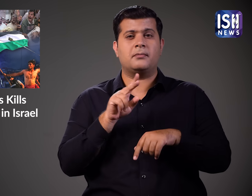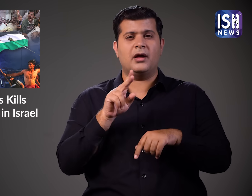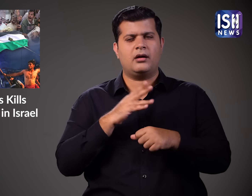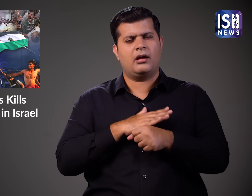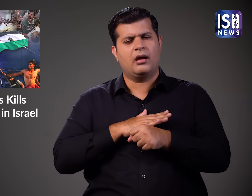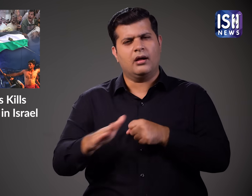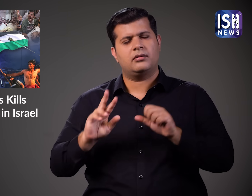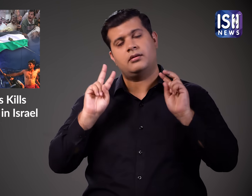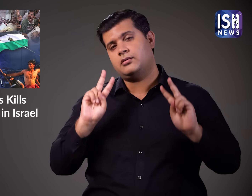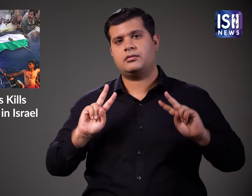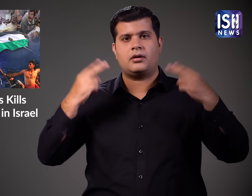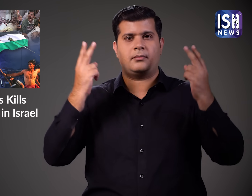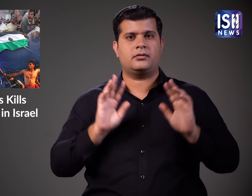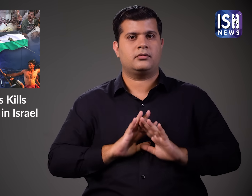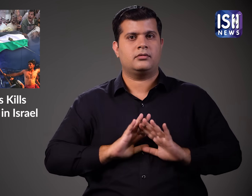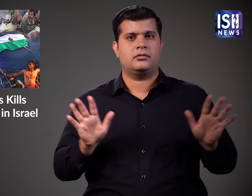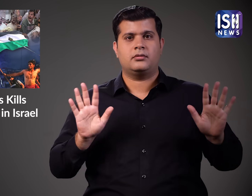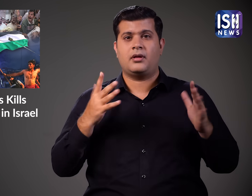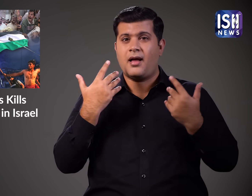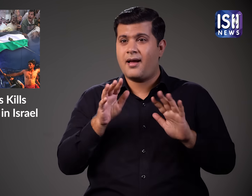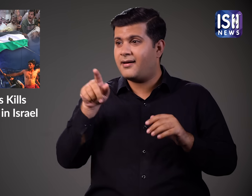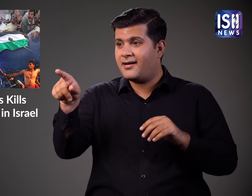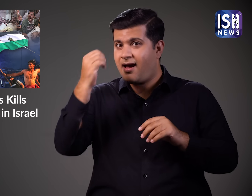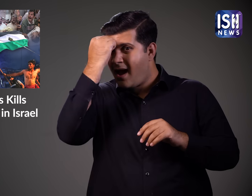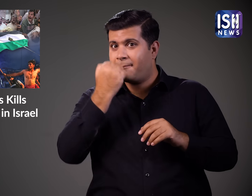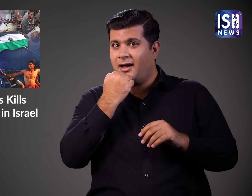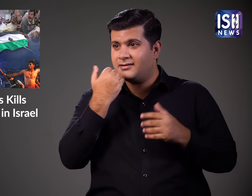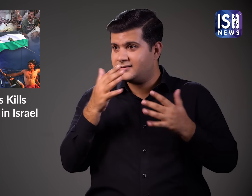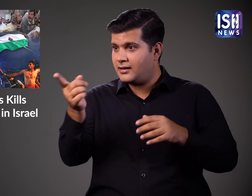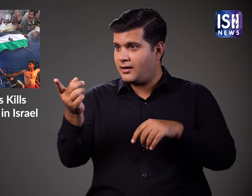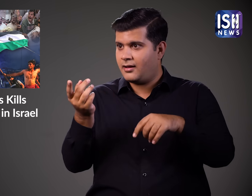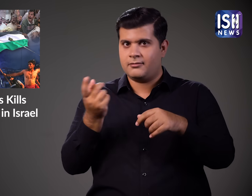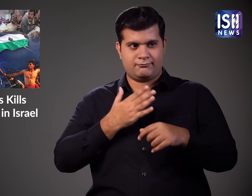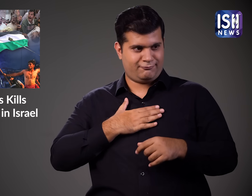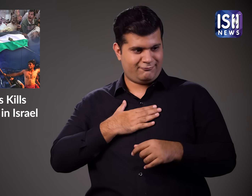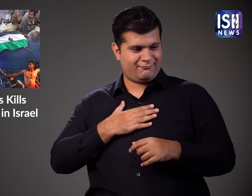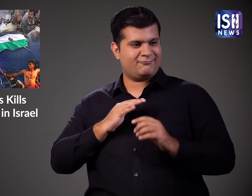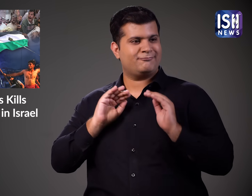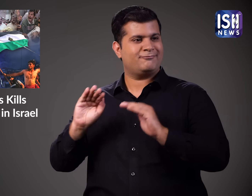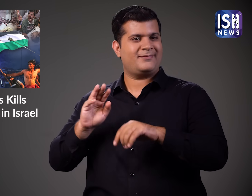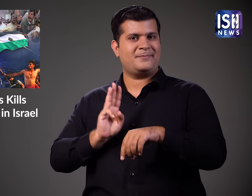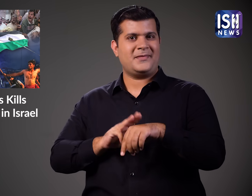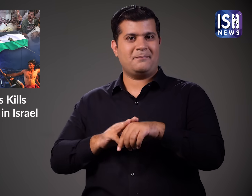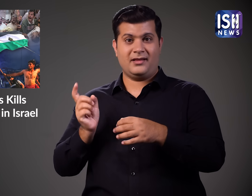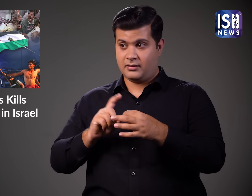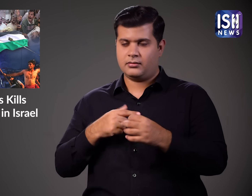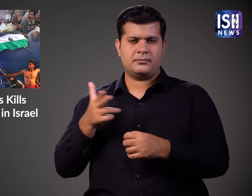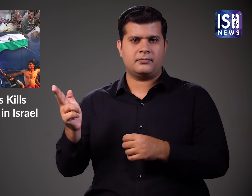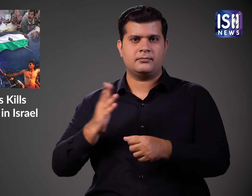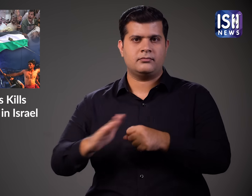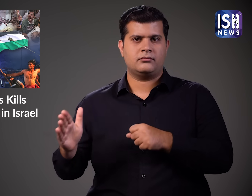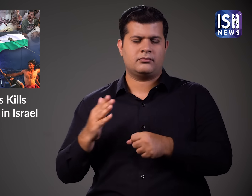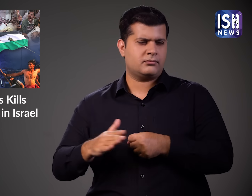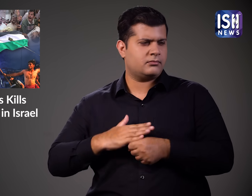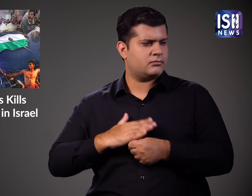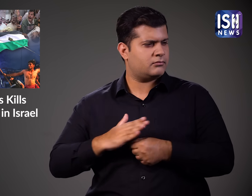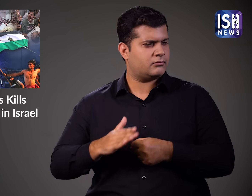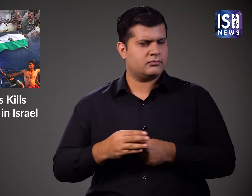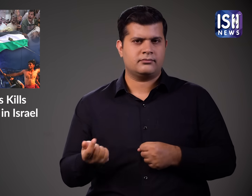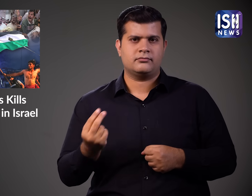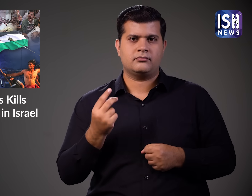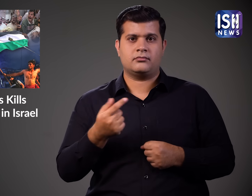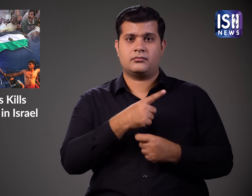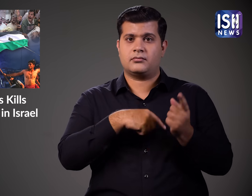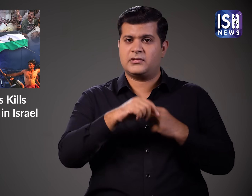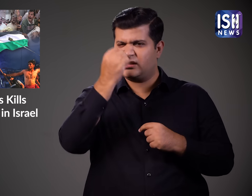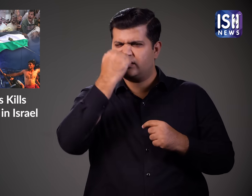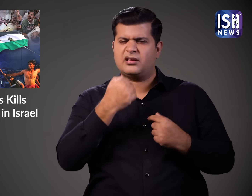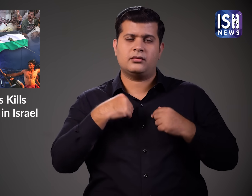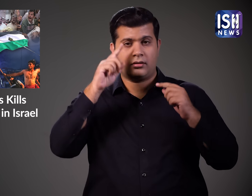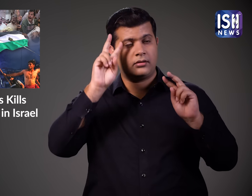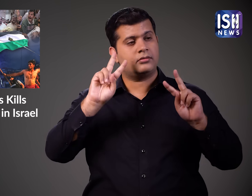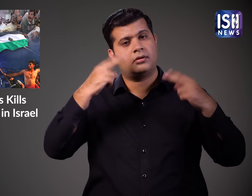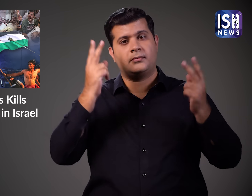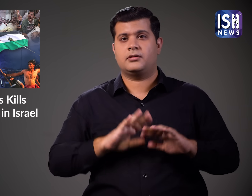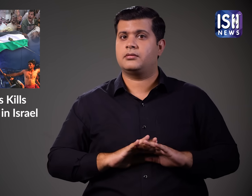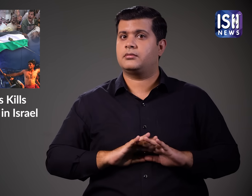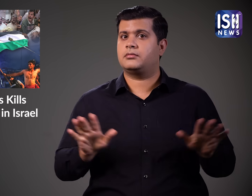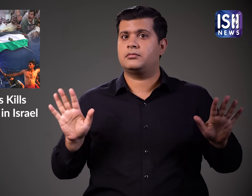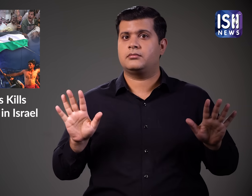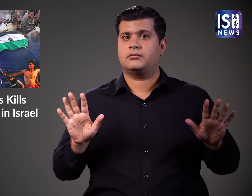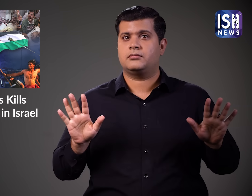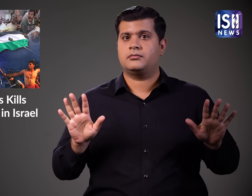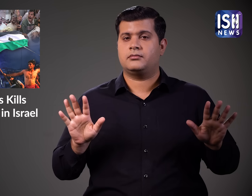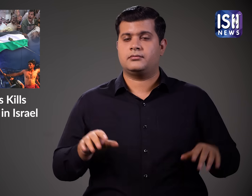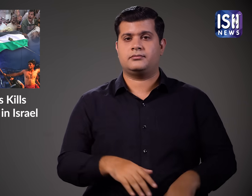Each and every Hamas member and its supporter will be dead. They will be over soon.